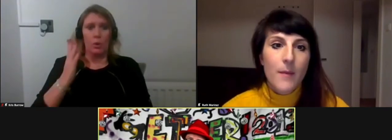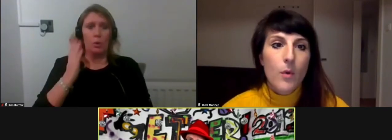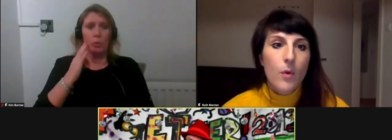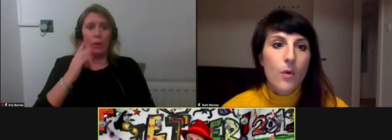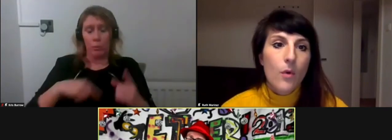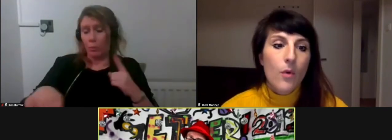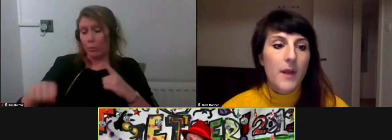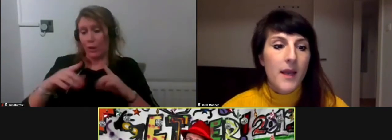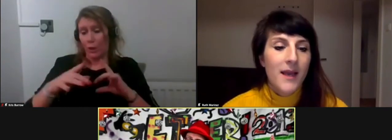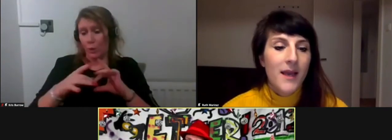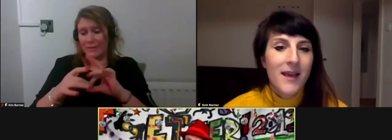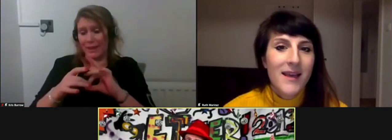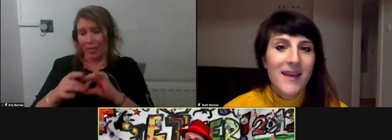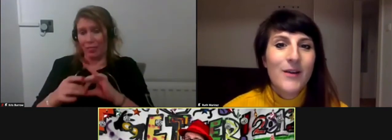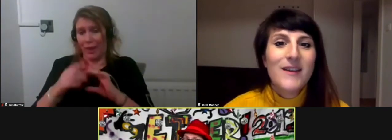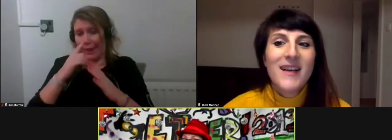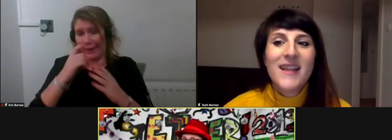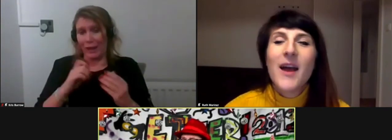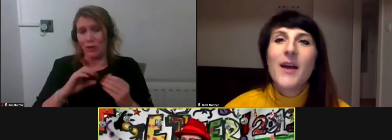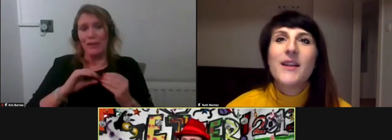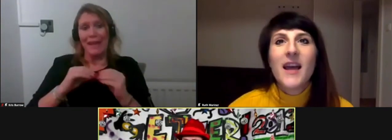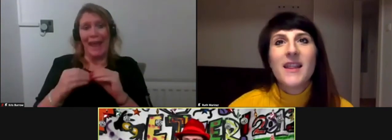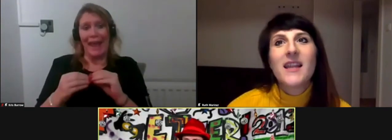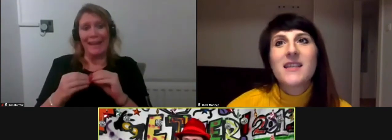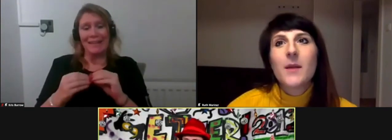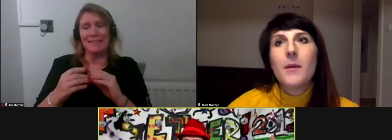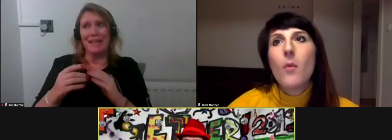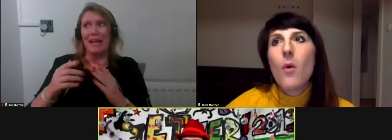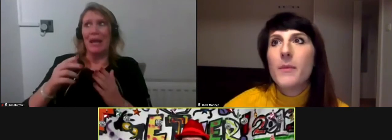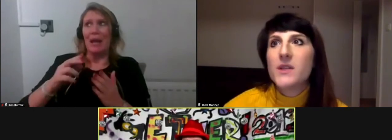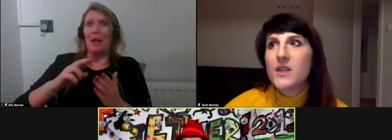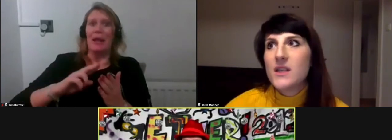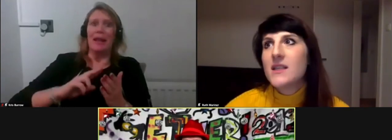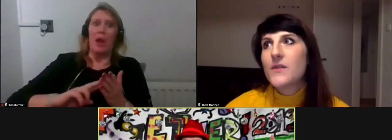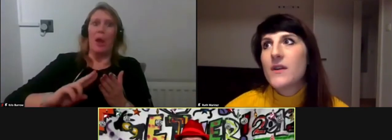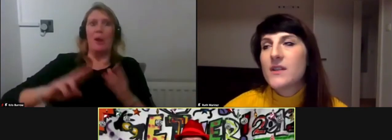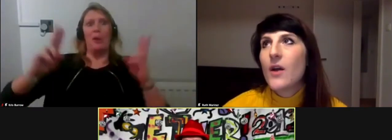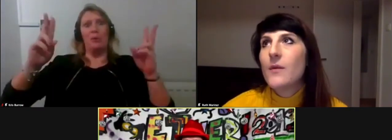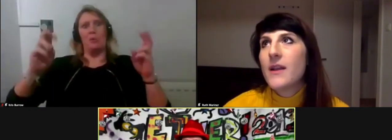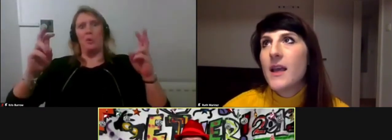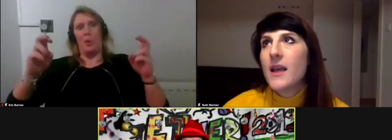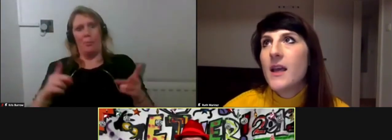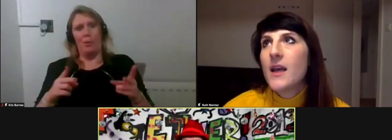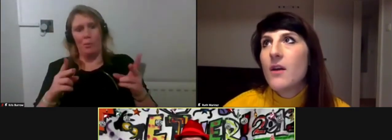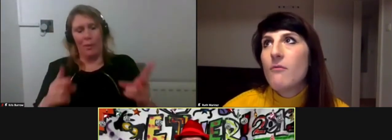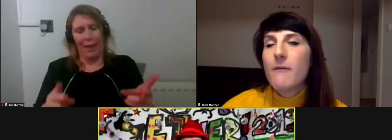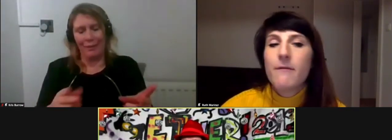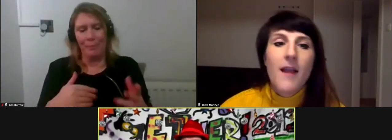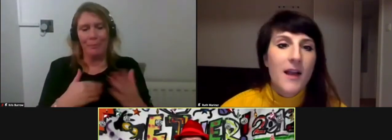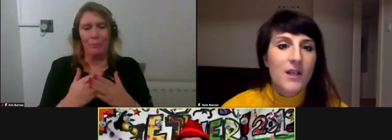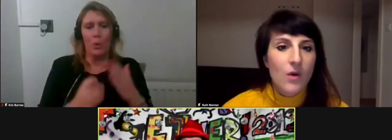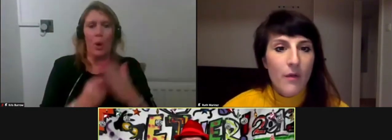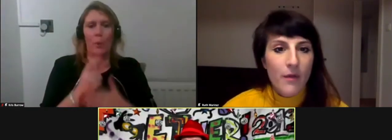little bit more normally -- -- then I think there is going to be more opportunities for us to hopefully reflect